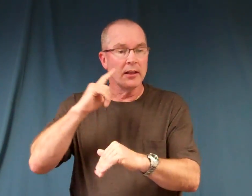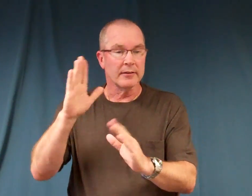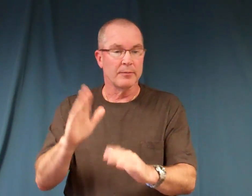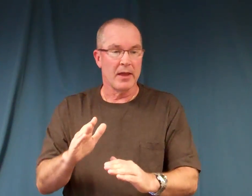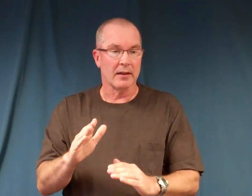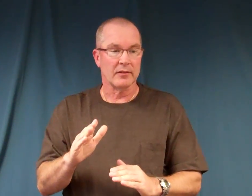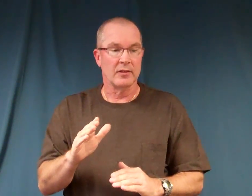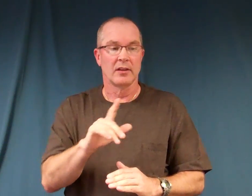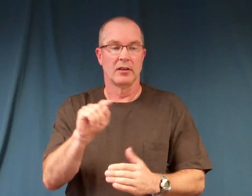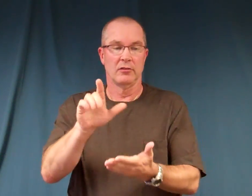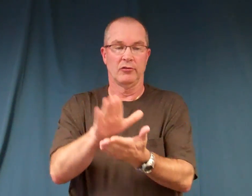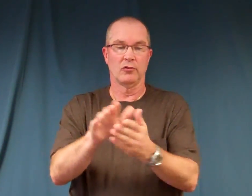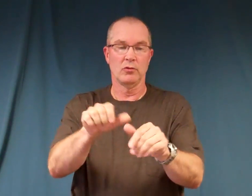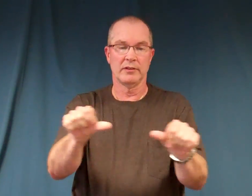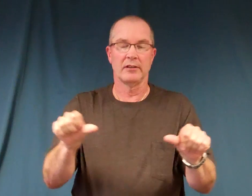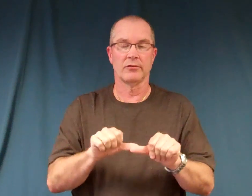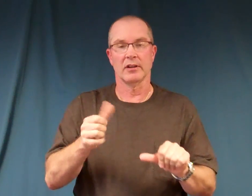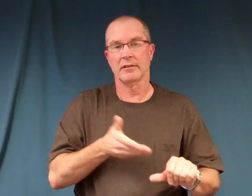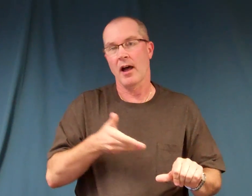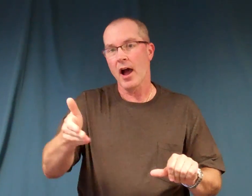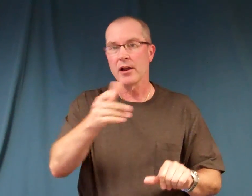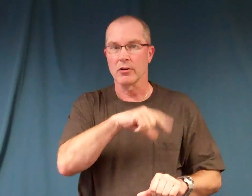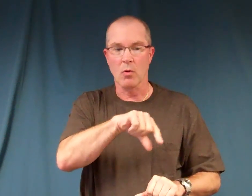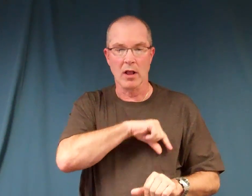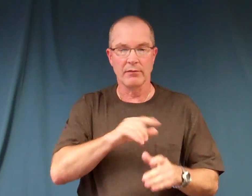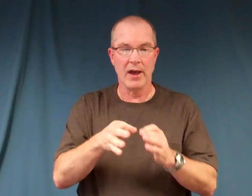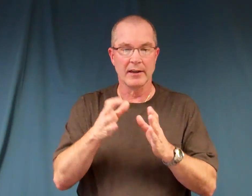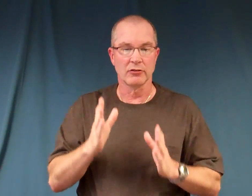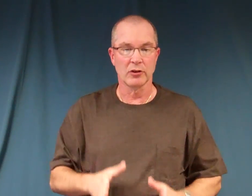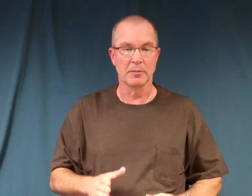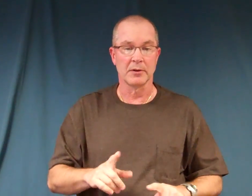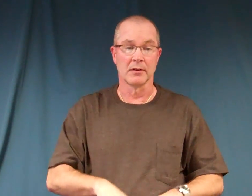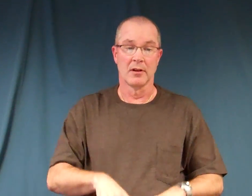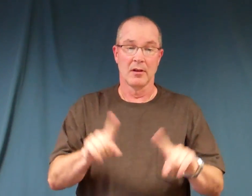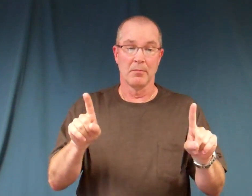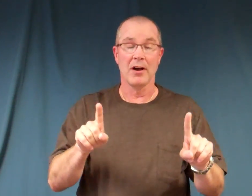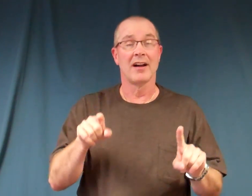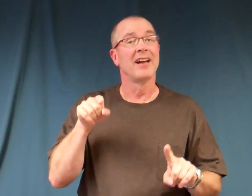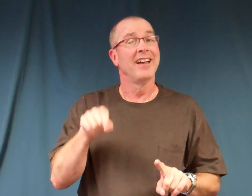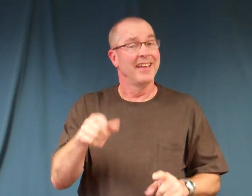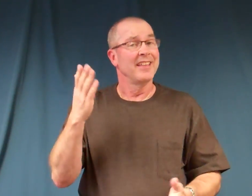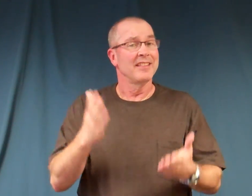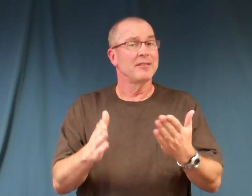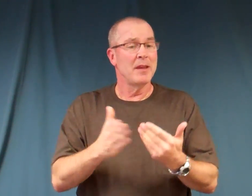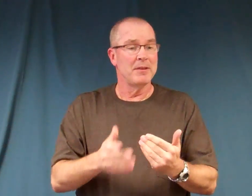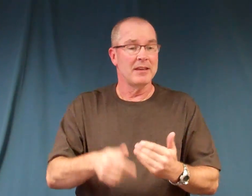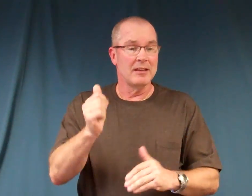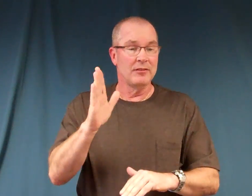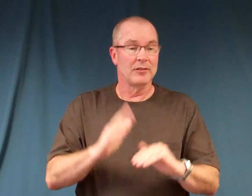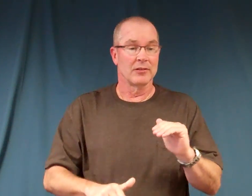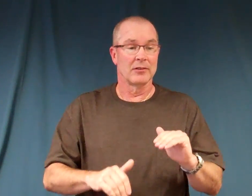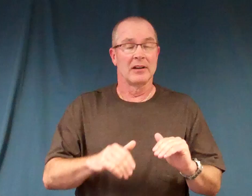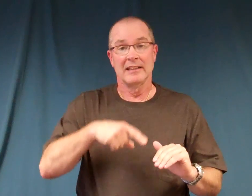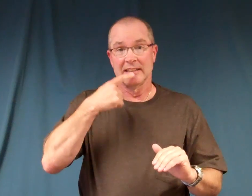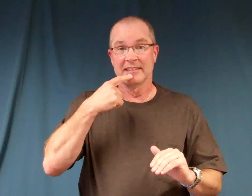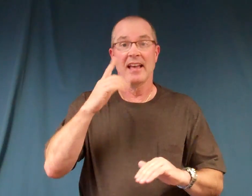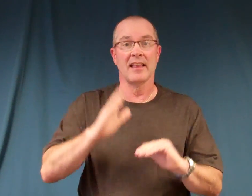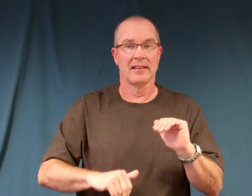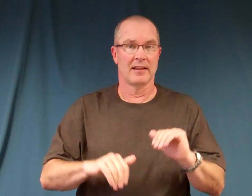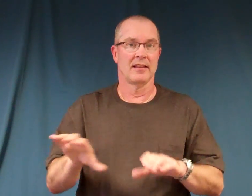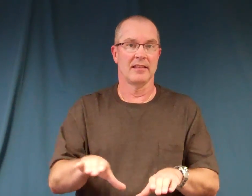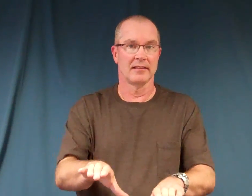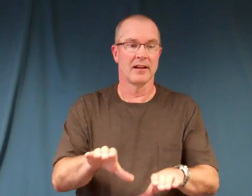expects the school district to hire a qualified interpreter BUT this may be easier said than